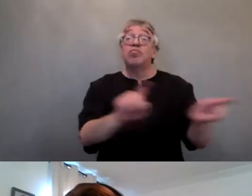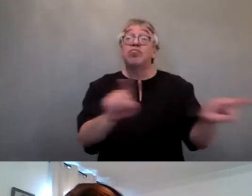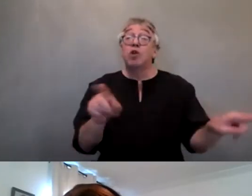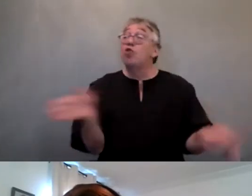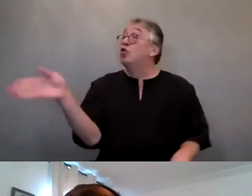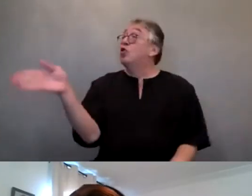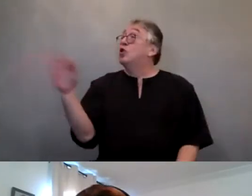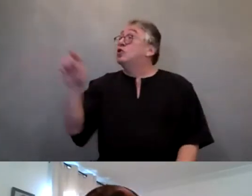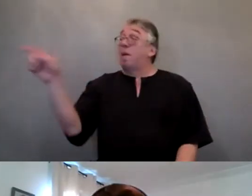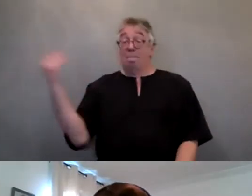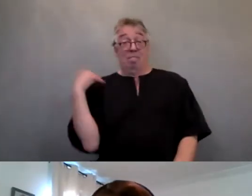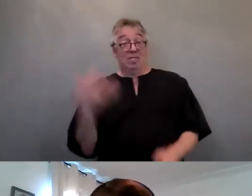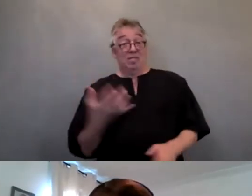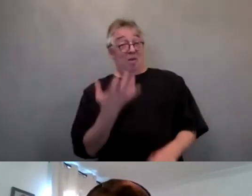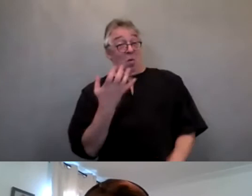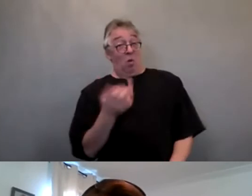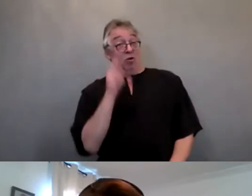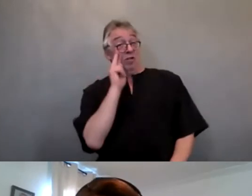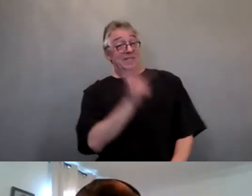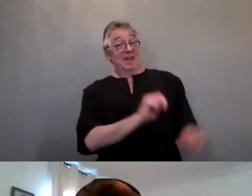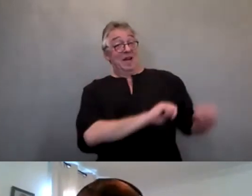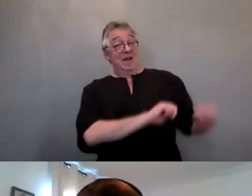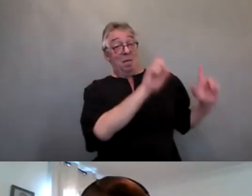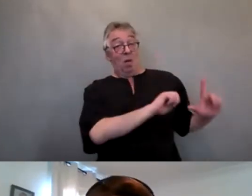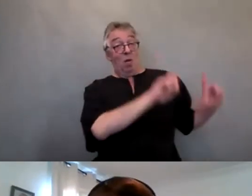remind people we will be sending out a survey, and some people have asked